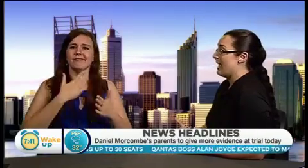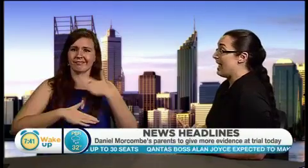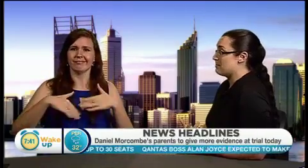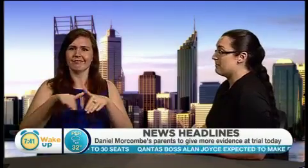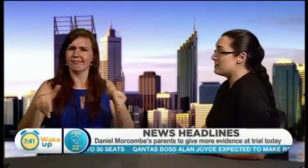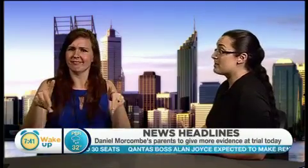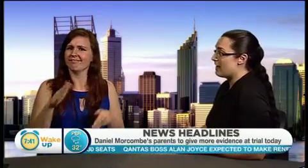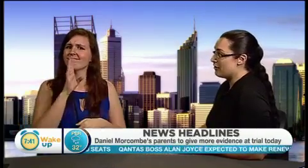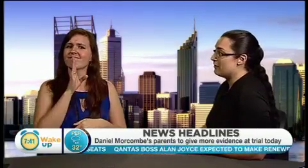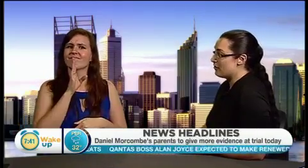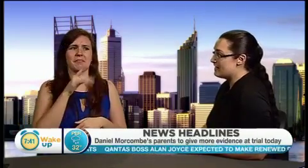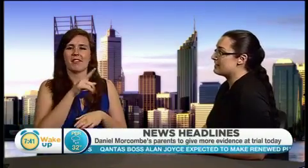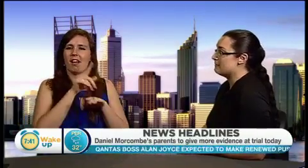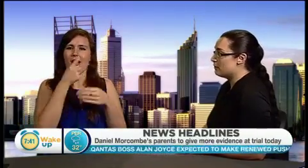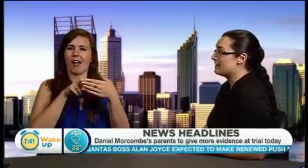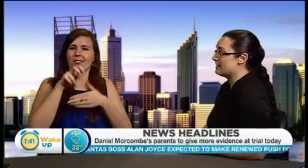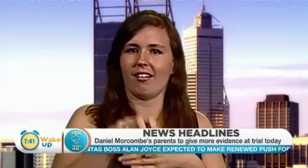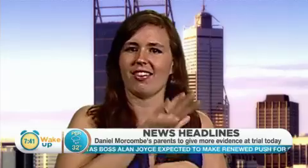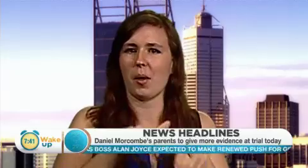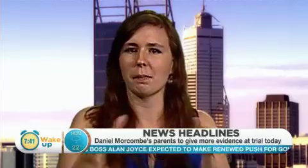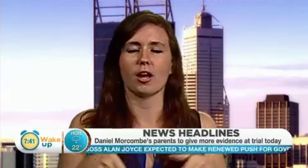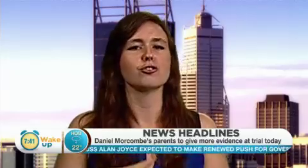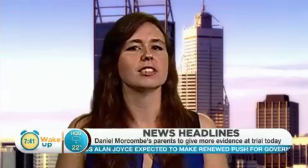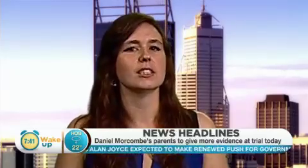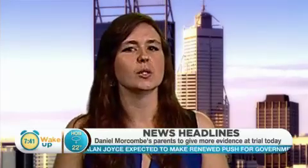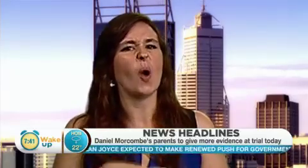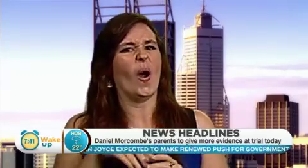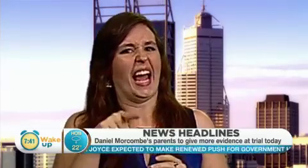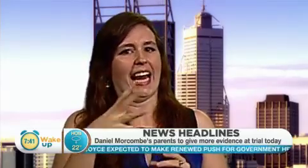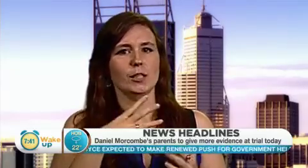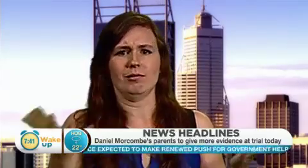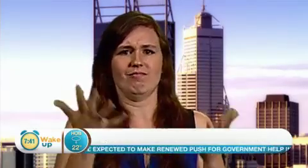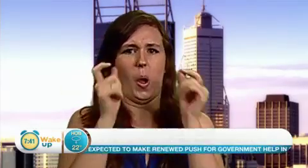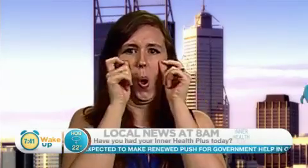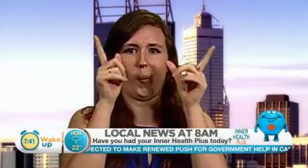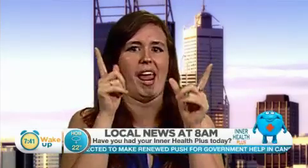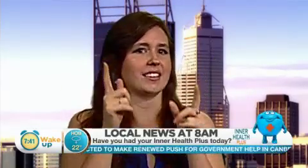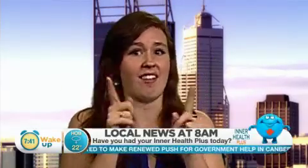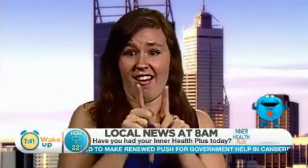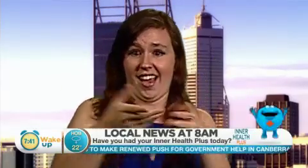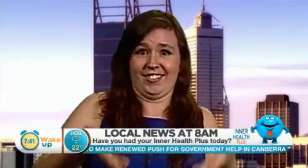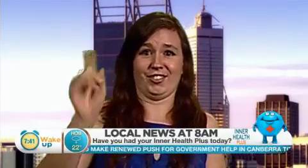that interpreters as professionals having code of conduct involving things such as impartiality and